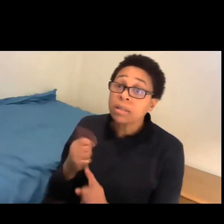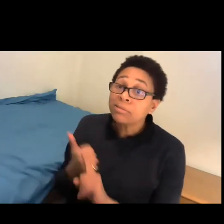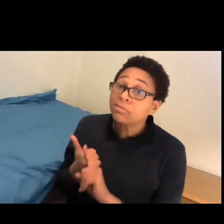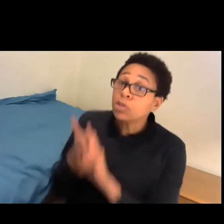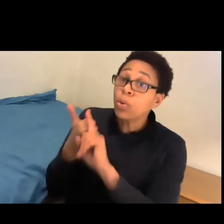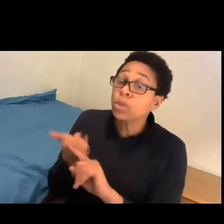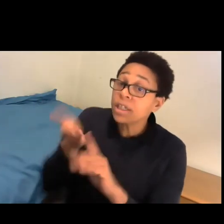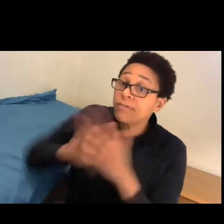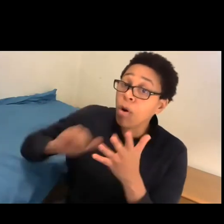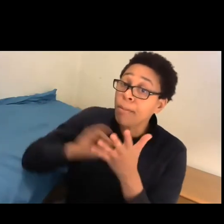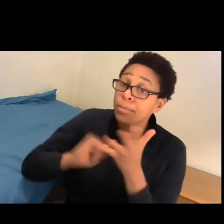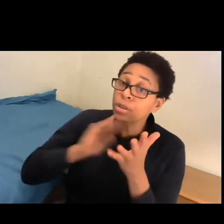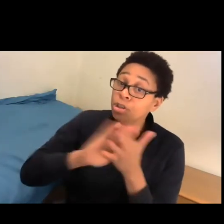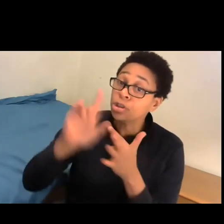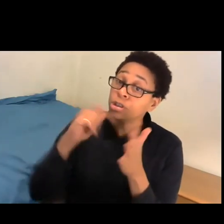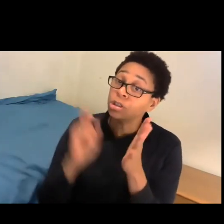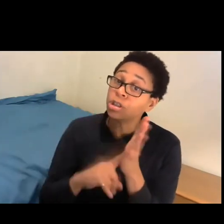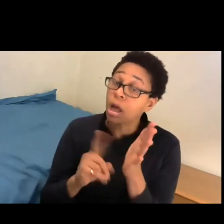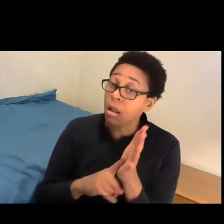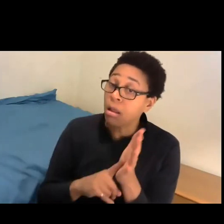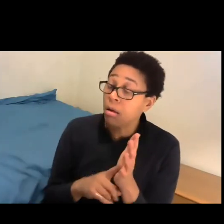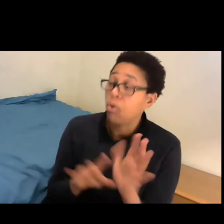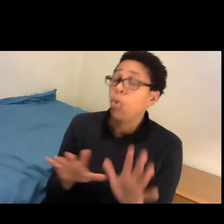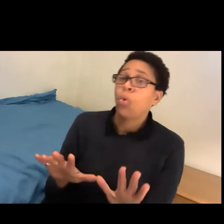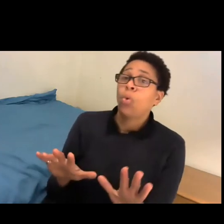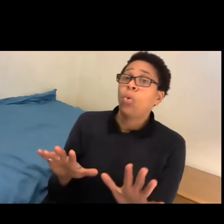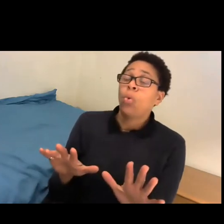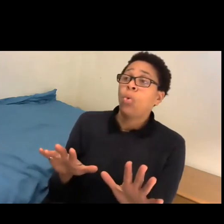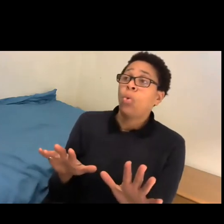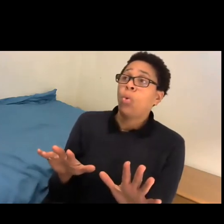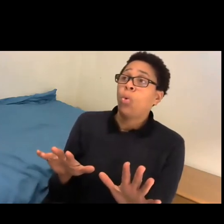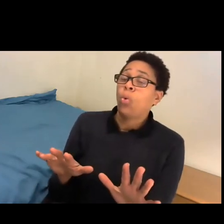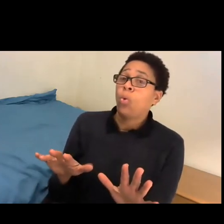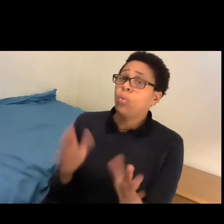that was a real, you know, it was a succession of crises for